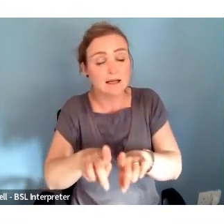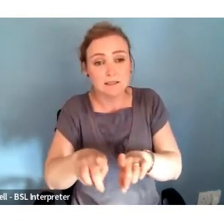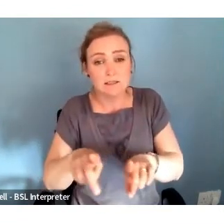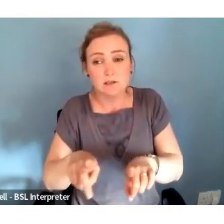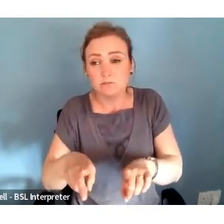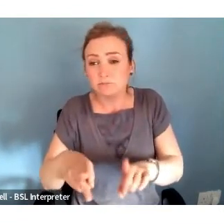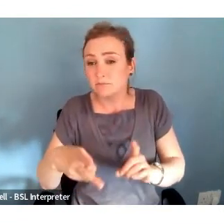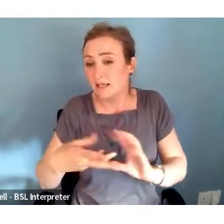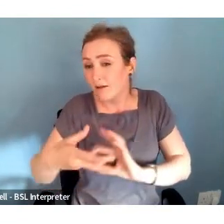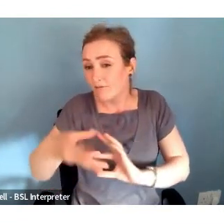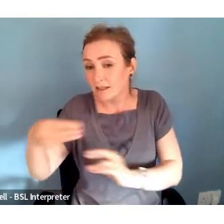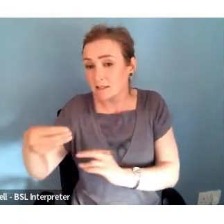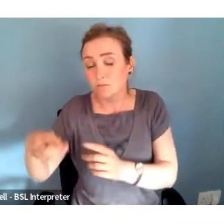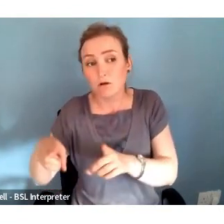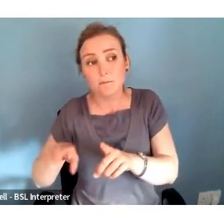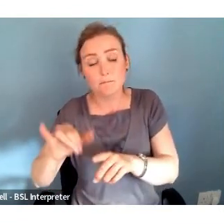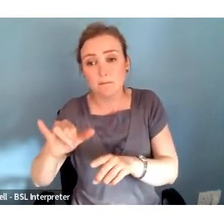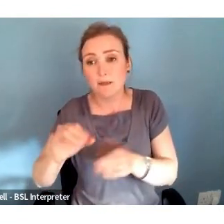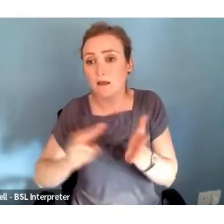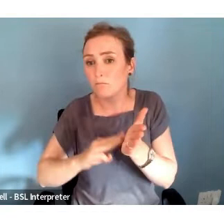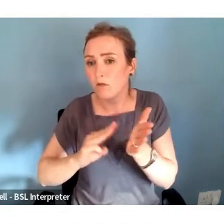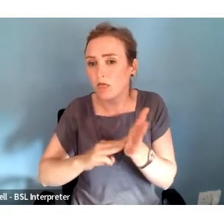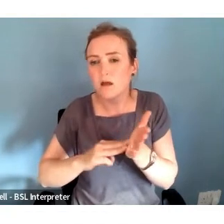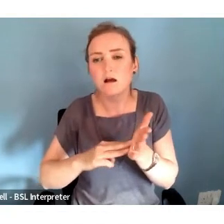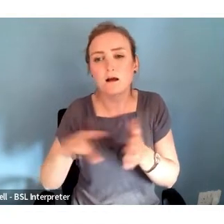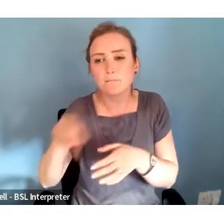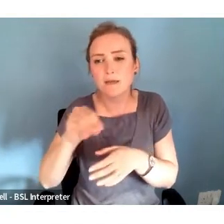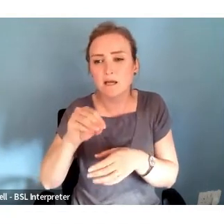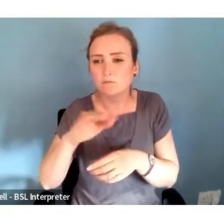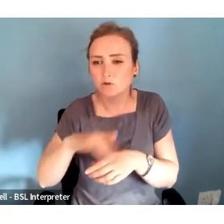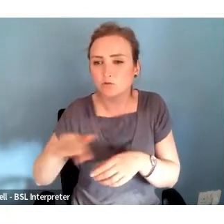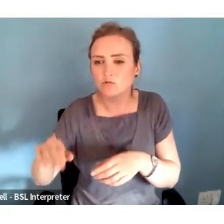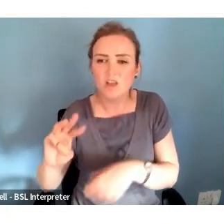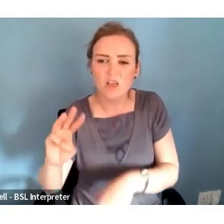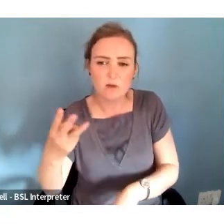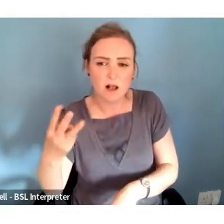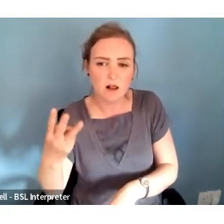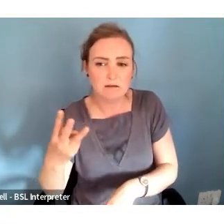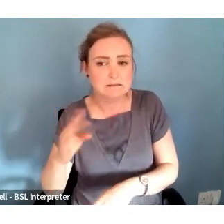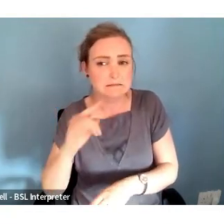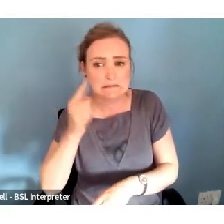Or a disabled person who says could I have the